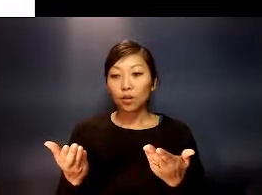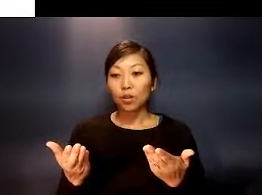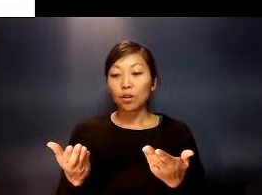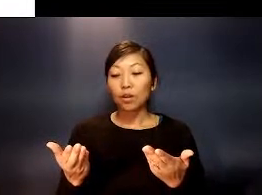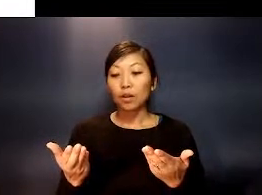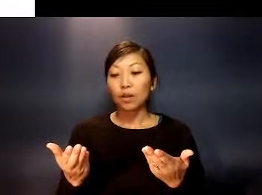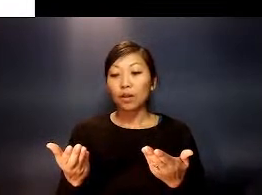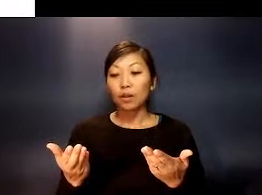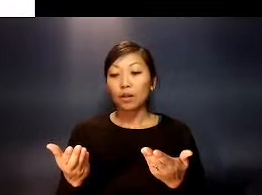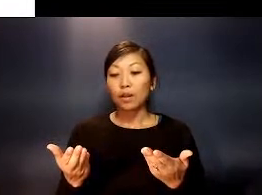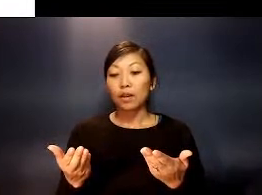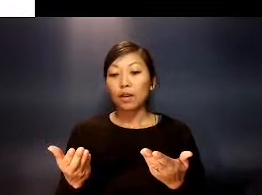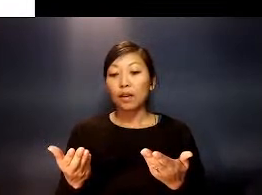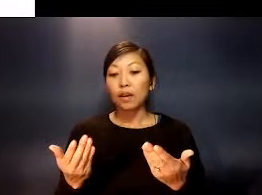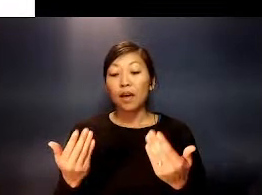AND I URGE MY COLLEAGUES' SUPPORT -- AND I URGE MY